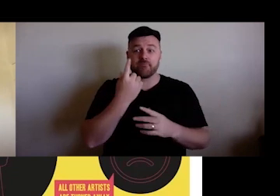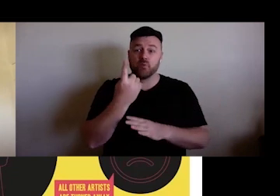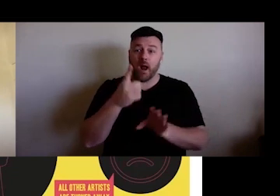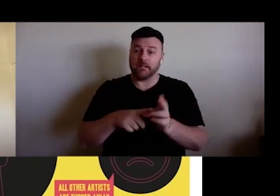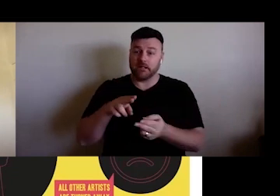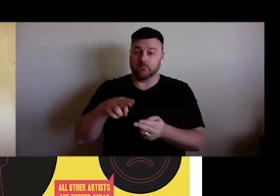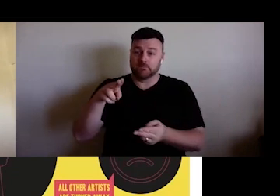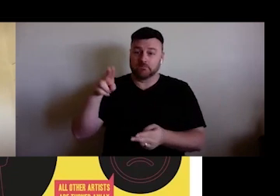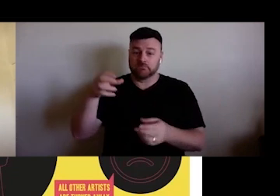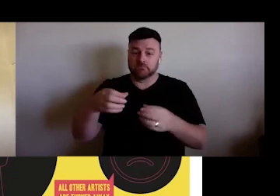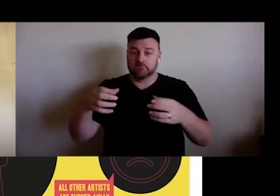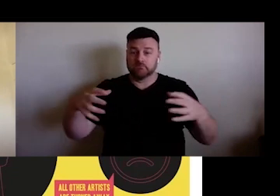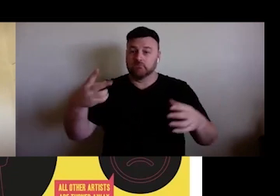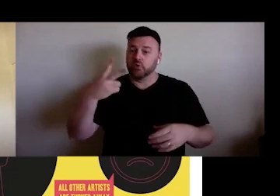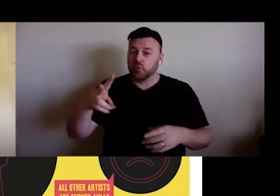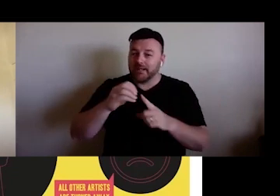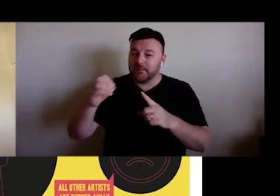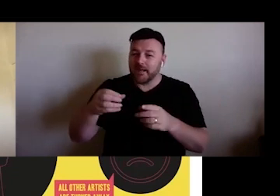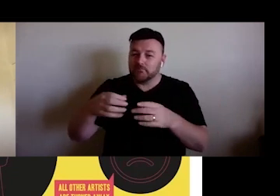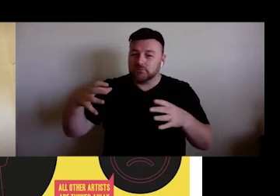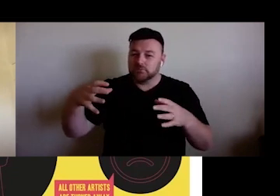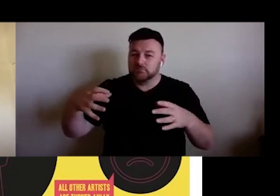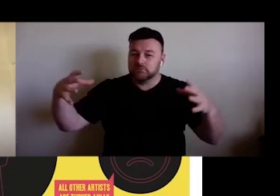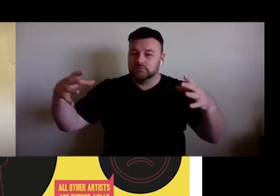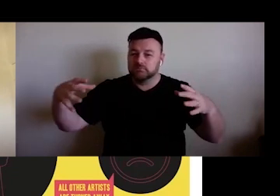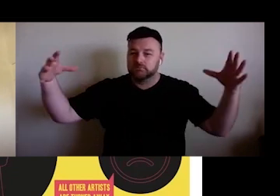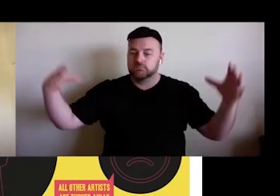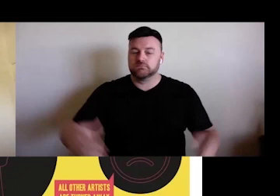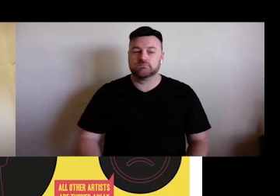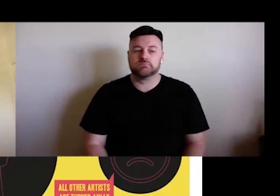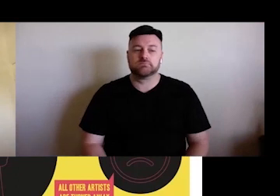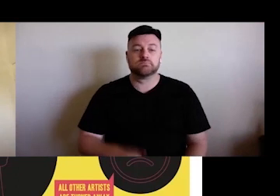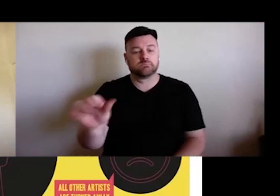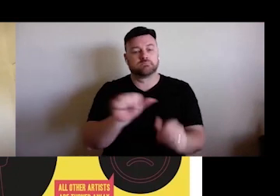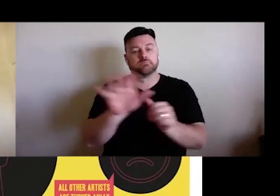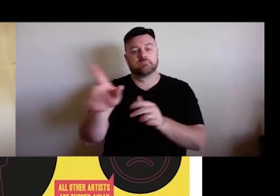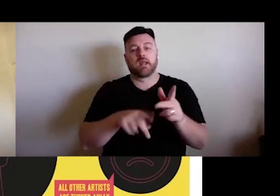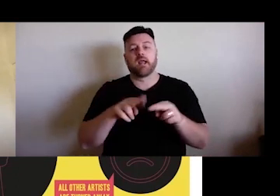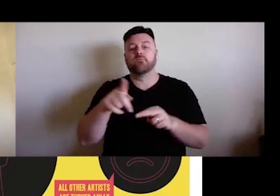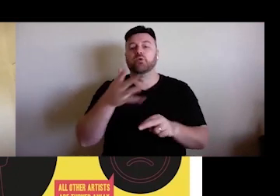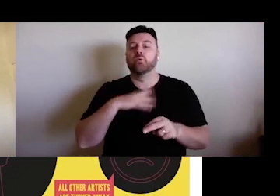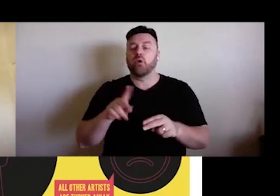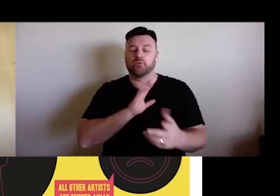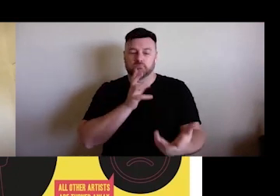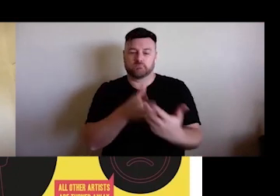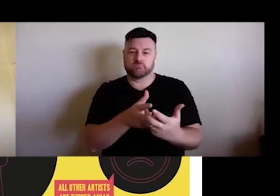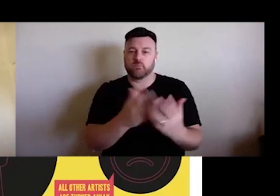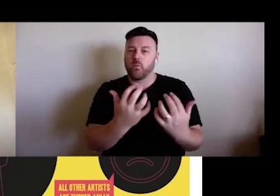really align with an audience, 'cause it's a great market research, it's a great way to build audiences and to find out whether your ideas